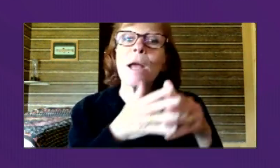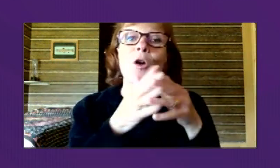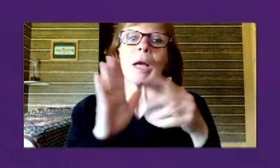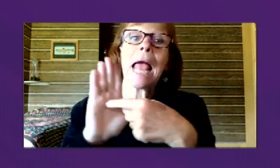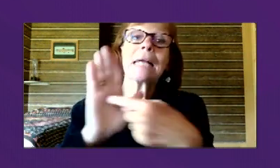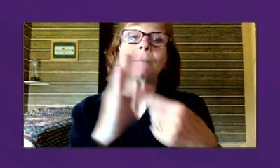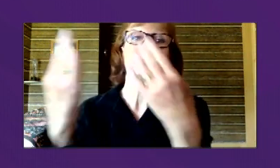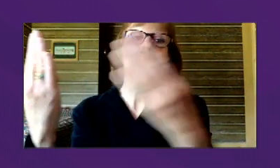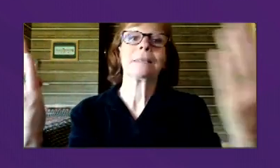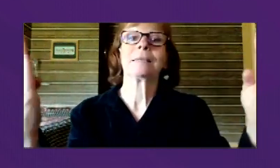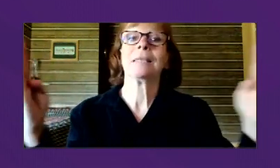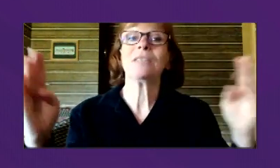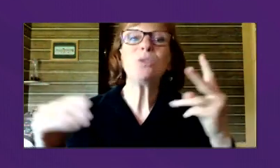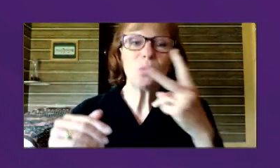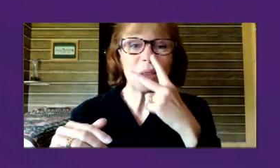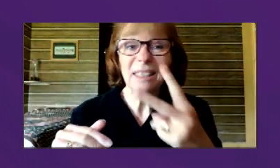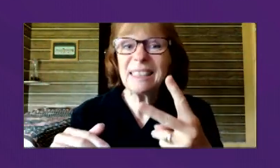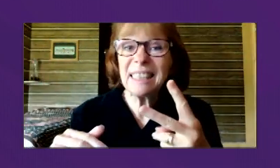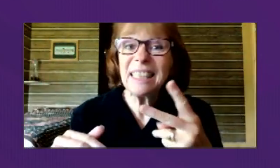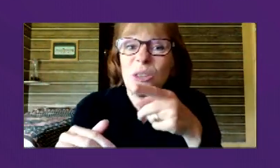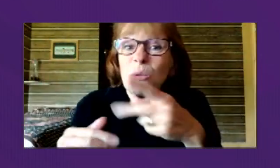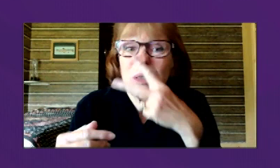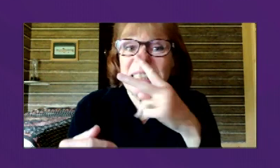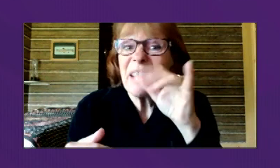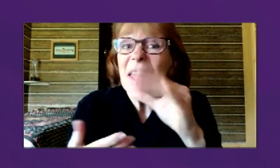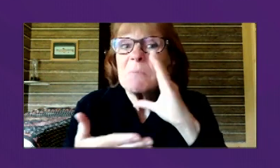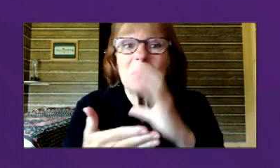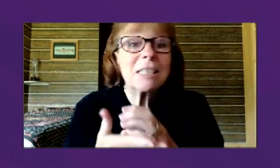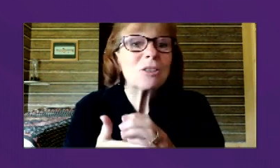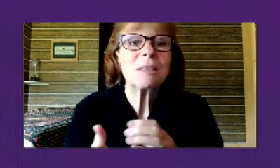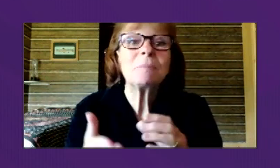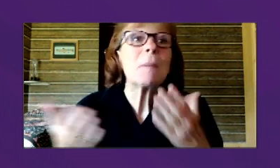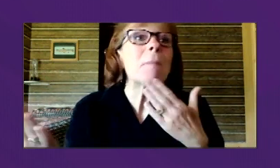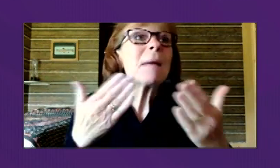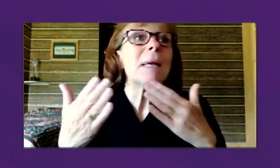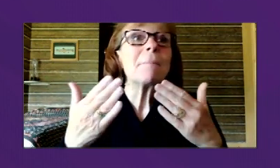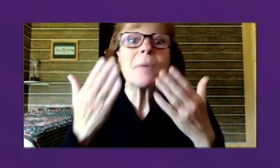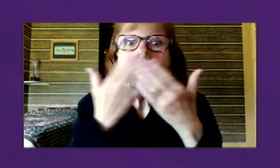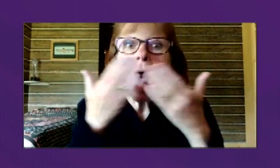where we've seen them in daily life, perhaps during Halloween or even at a music festival.